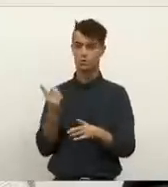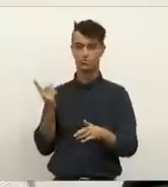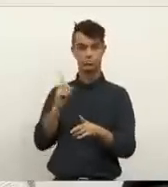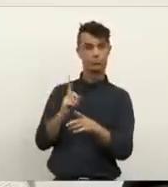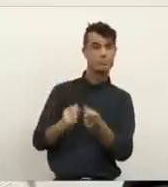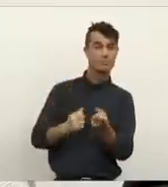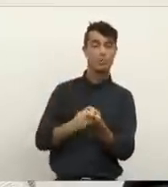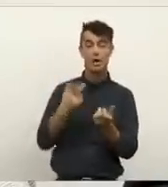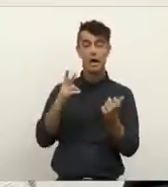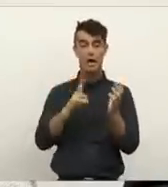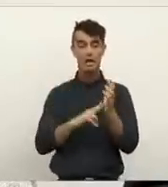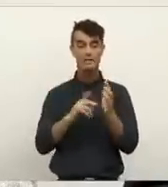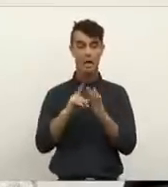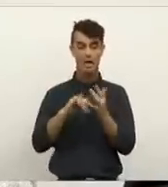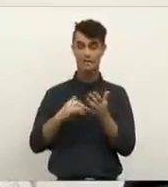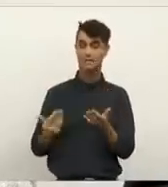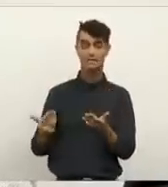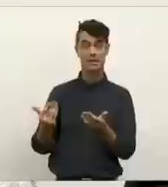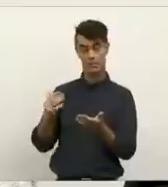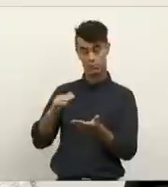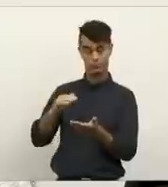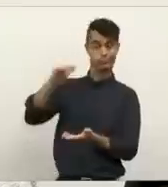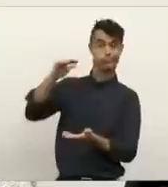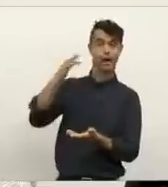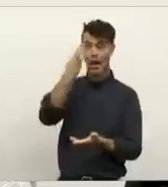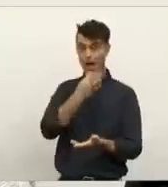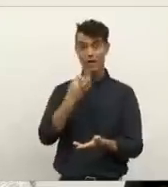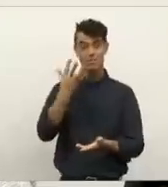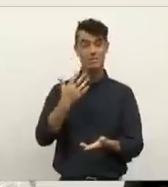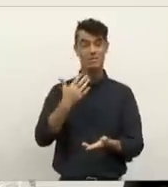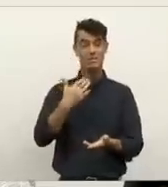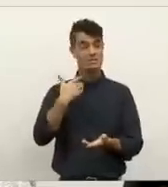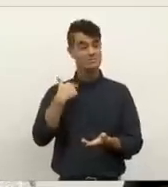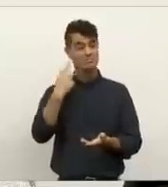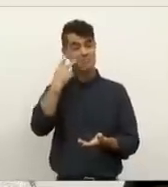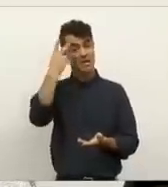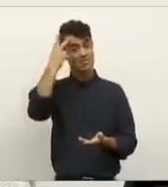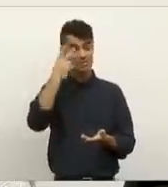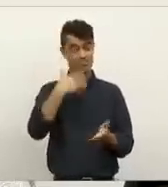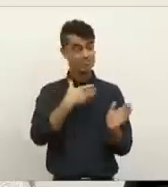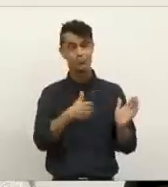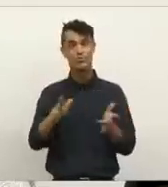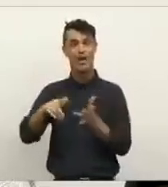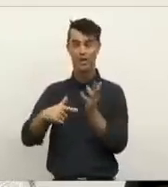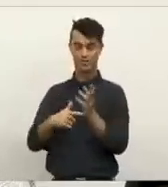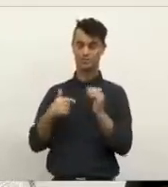which meant I could move out of my family home. And again it kind of shows that everything needs to work well